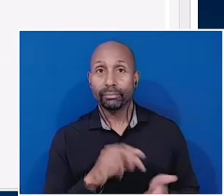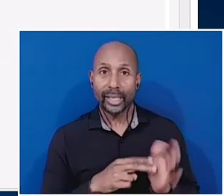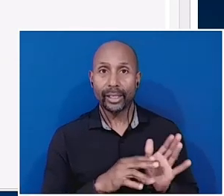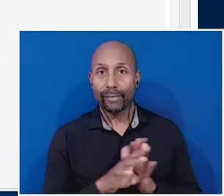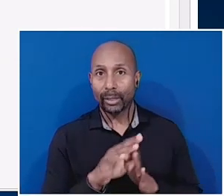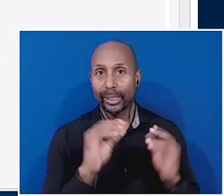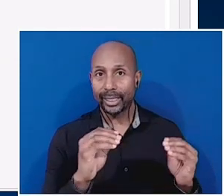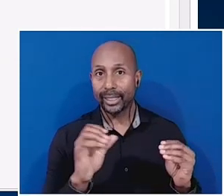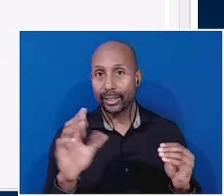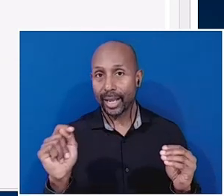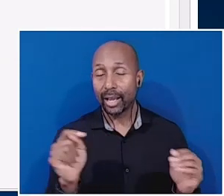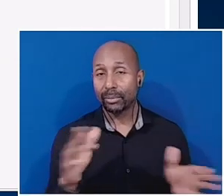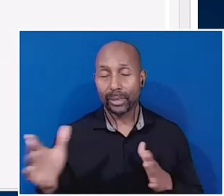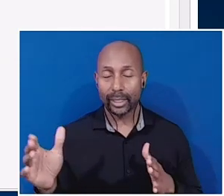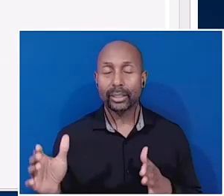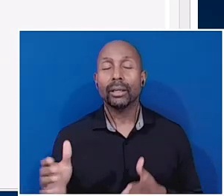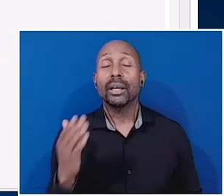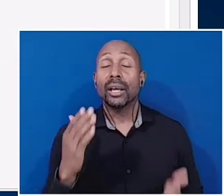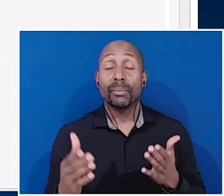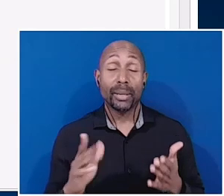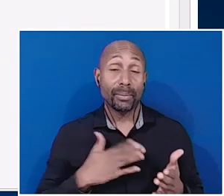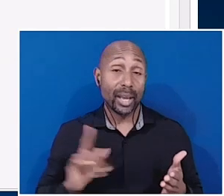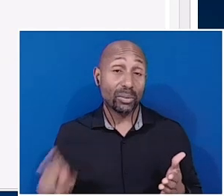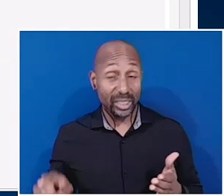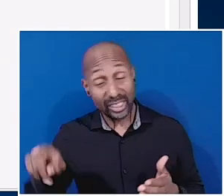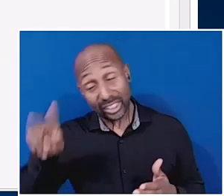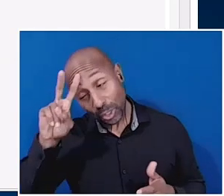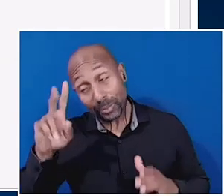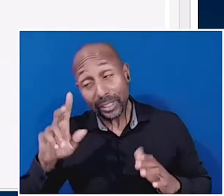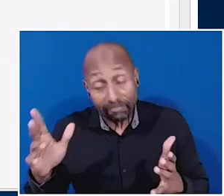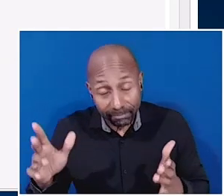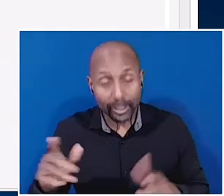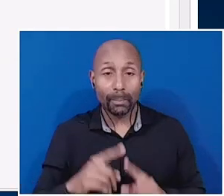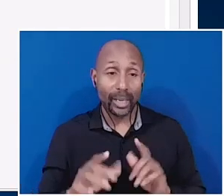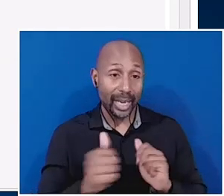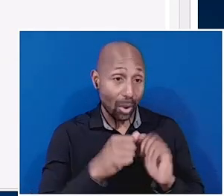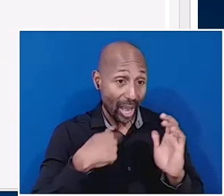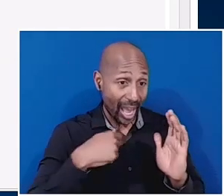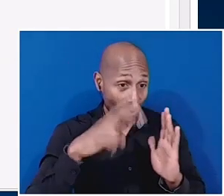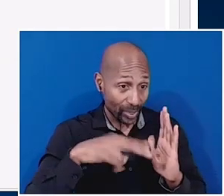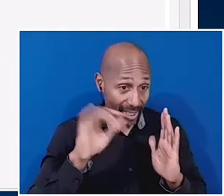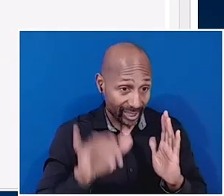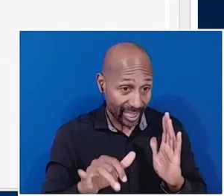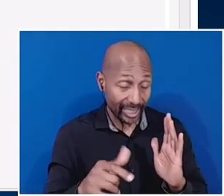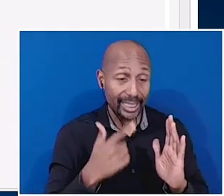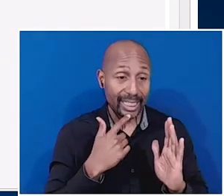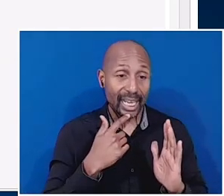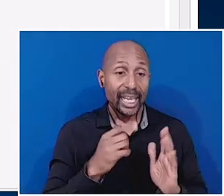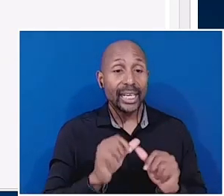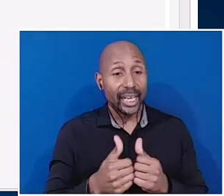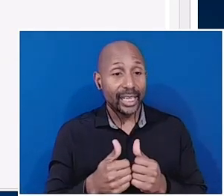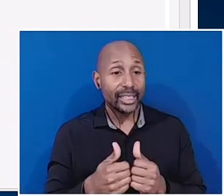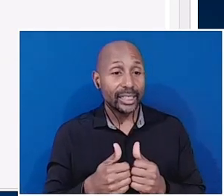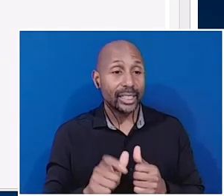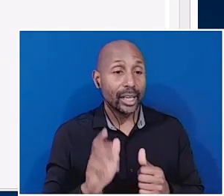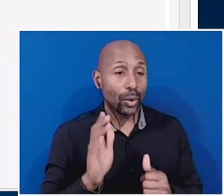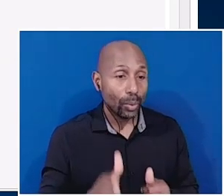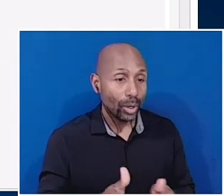asking a stupid question, but the way it's written, it says the agency will require an institution it accredits to submit a teach out plan.